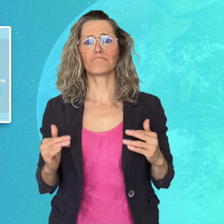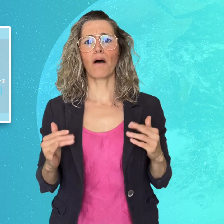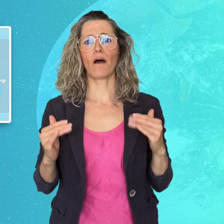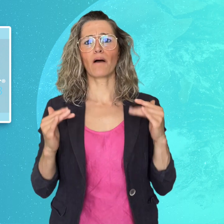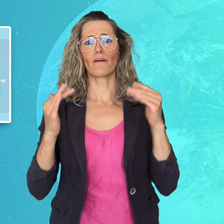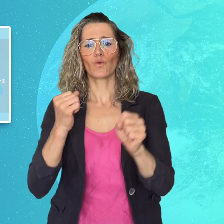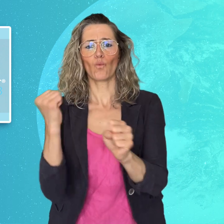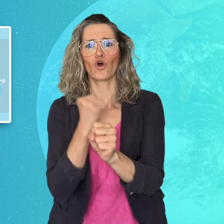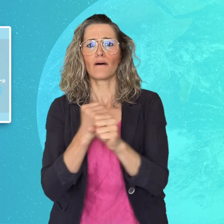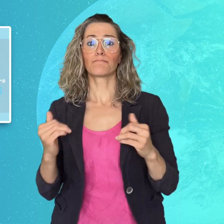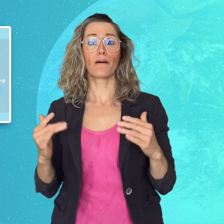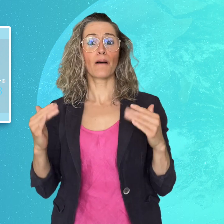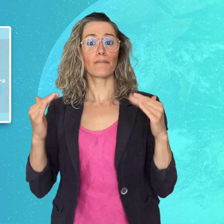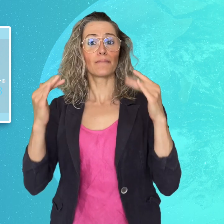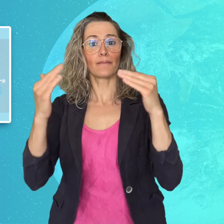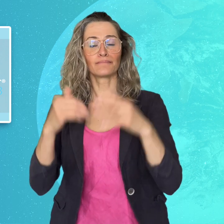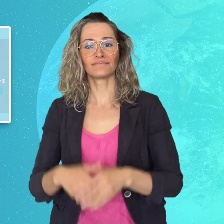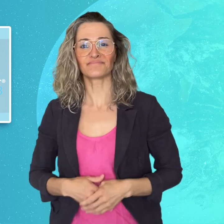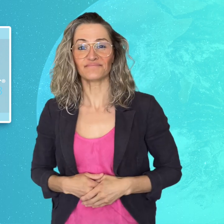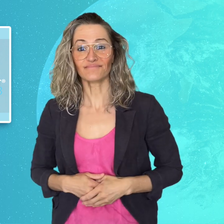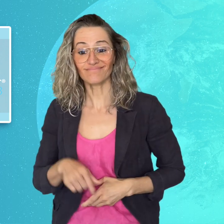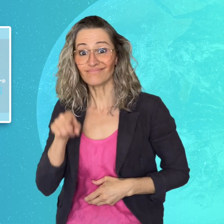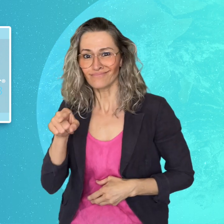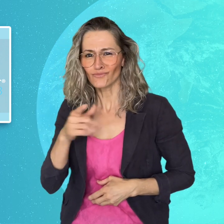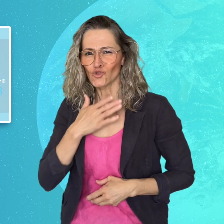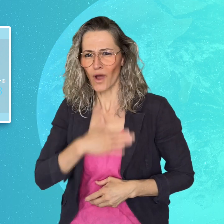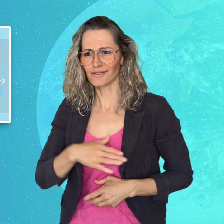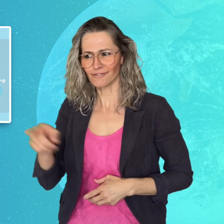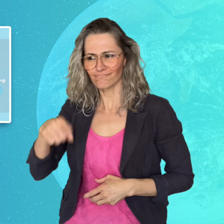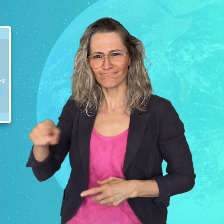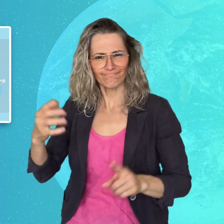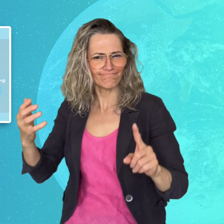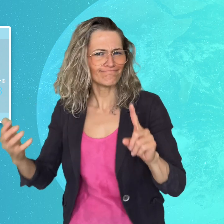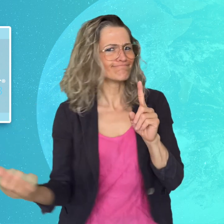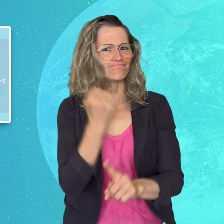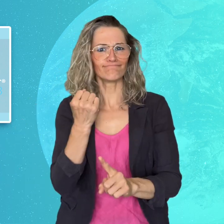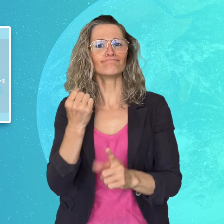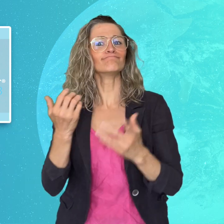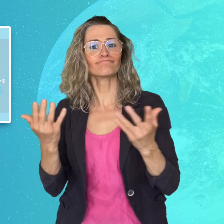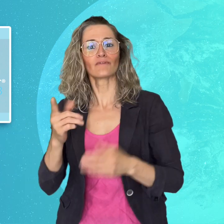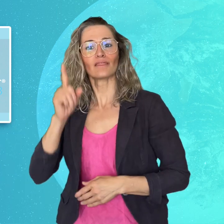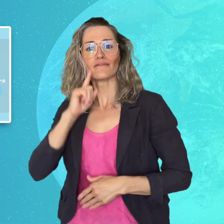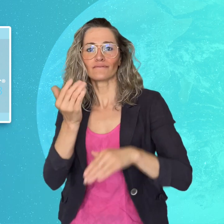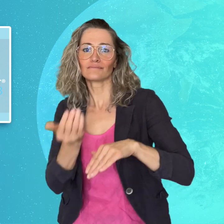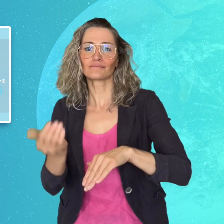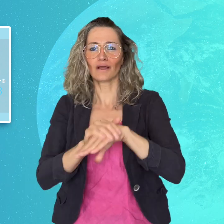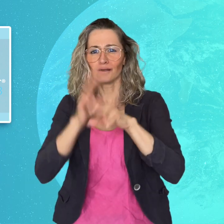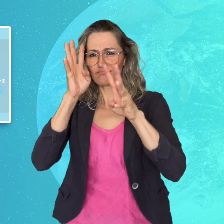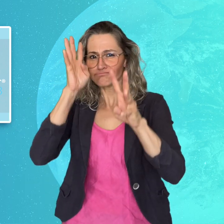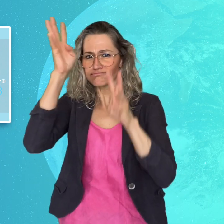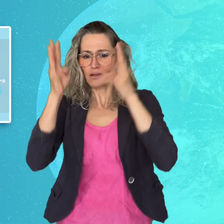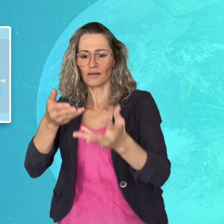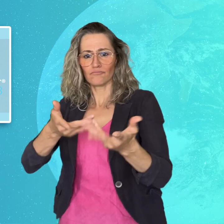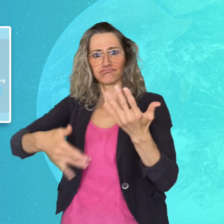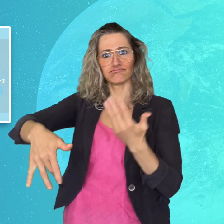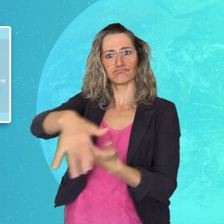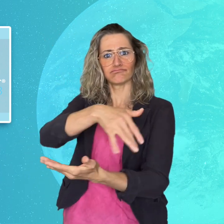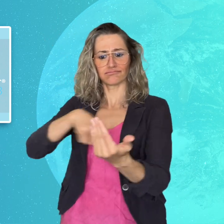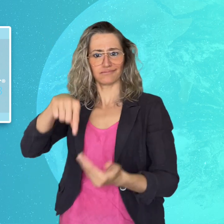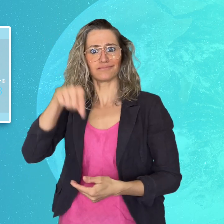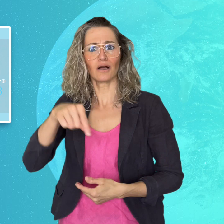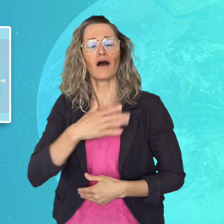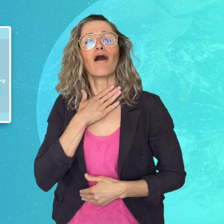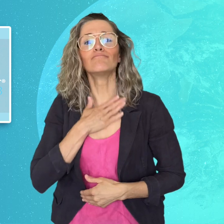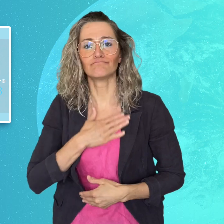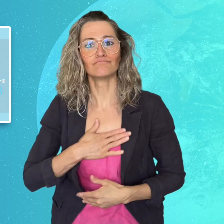this, Deaf Talent Creative Lab is collaborating with Amazon and